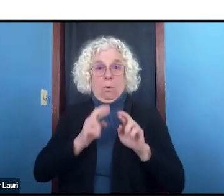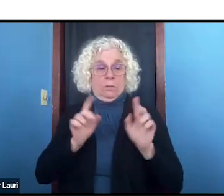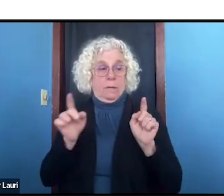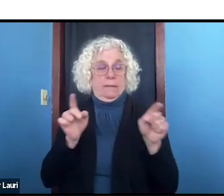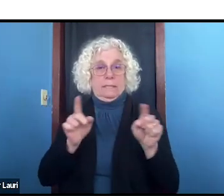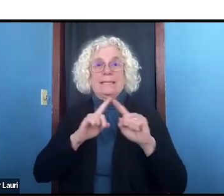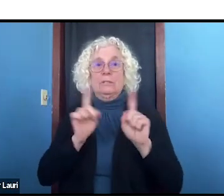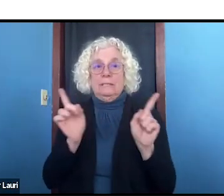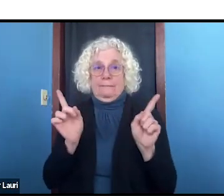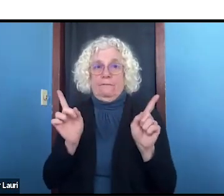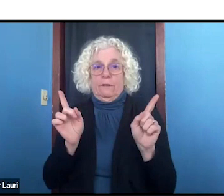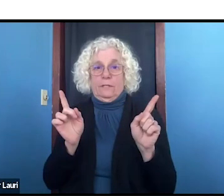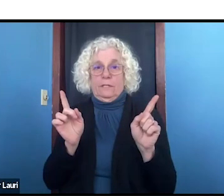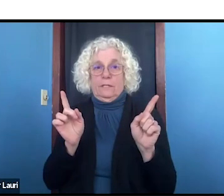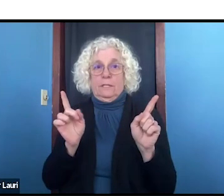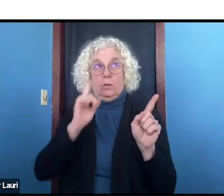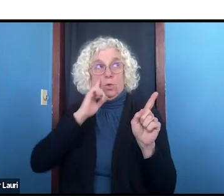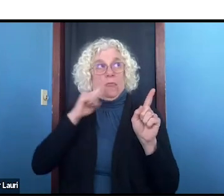from our service systems,